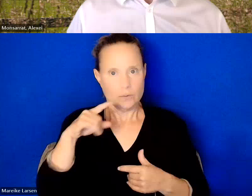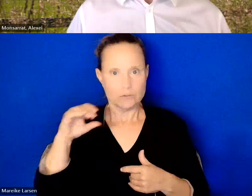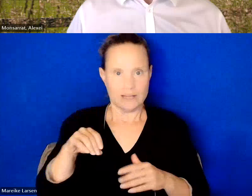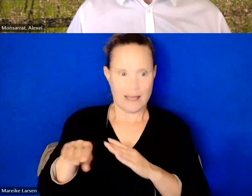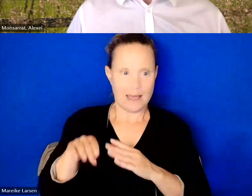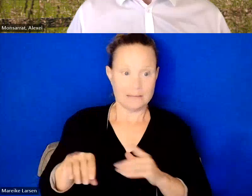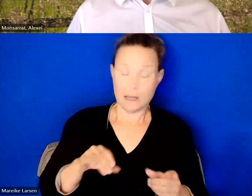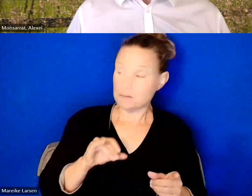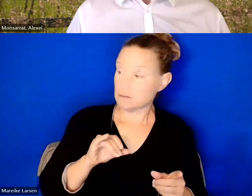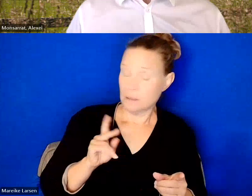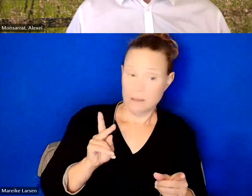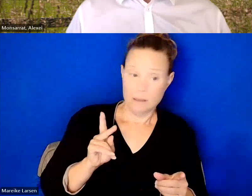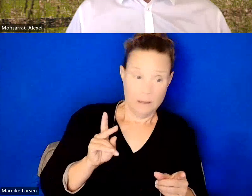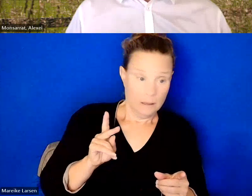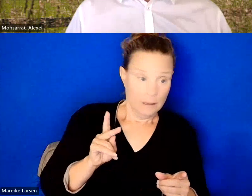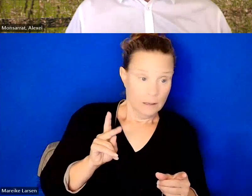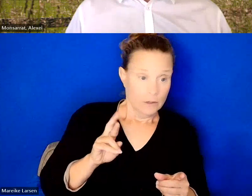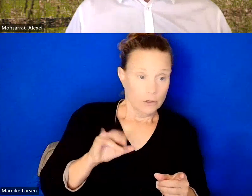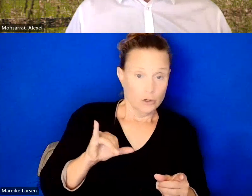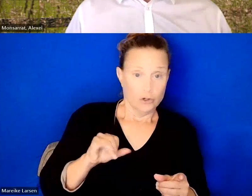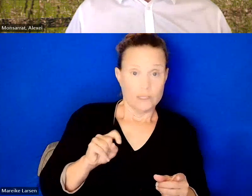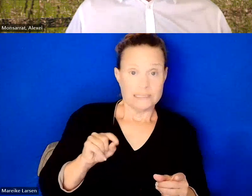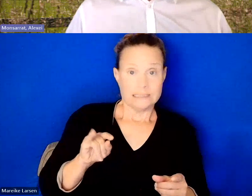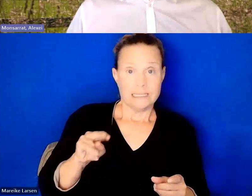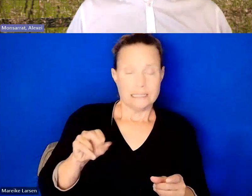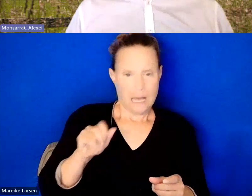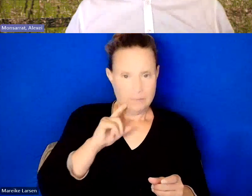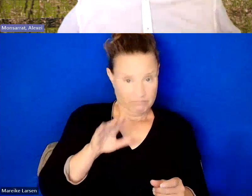That is a great question. I'm gonna pass that one off to Alexi.